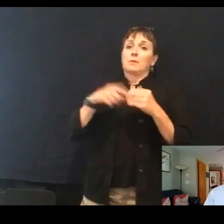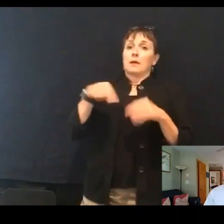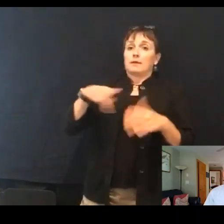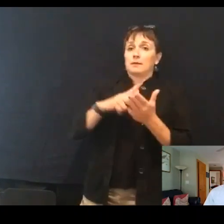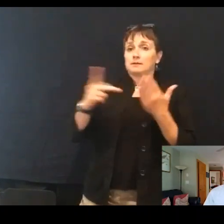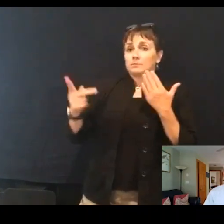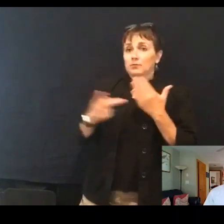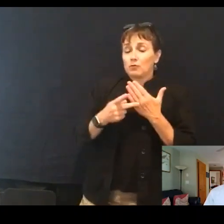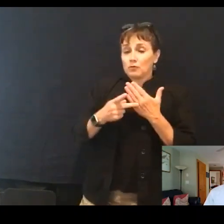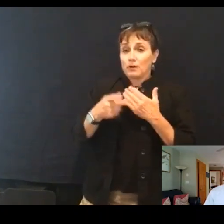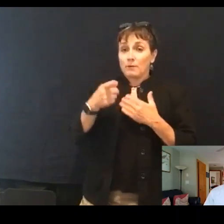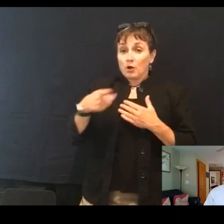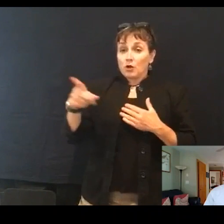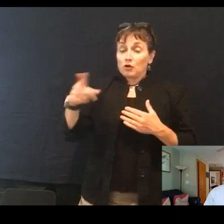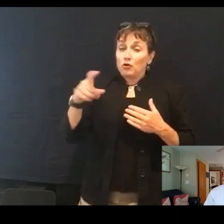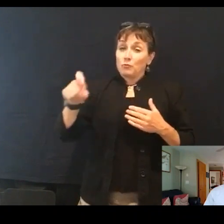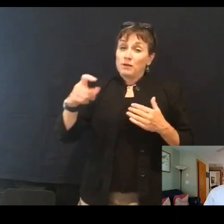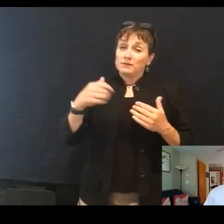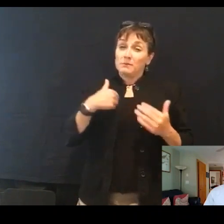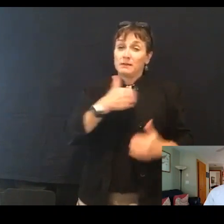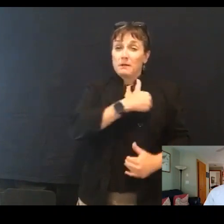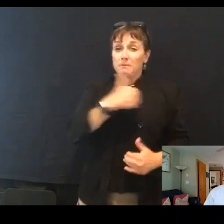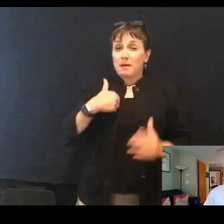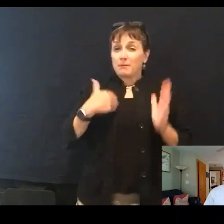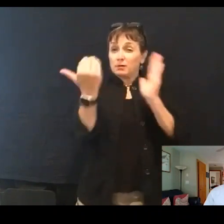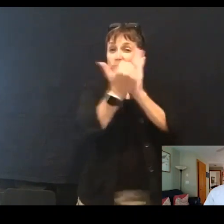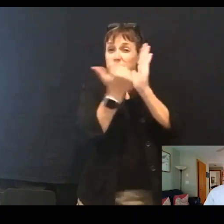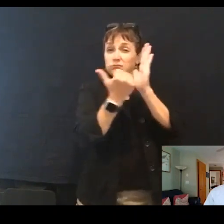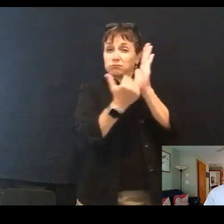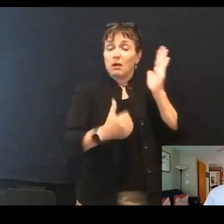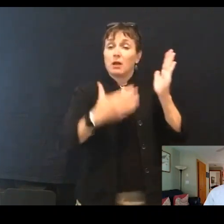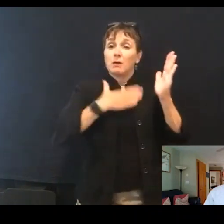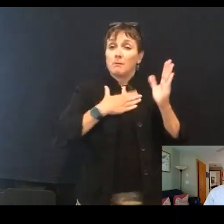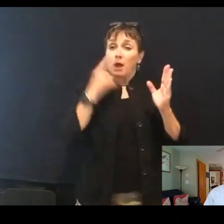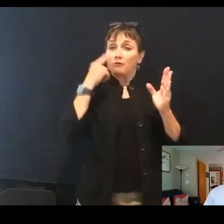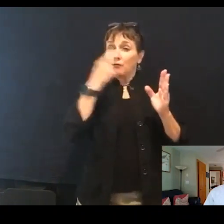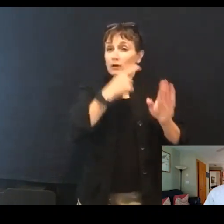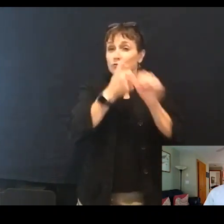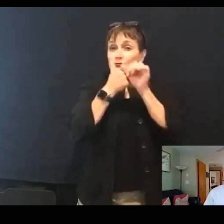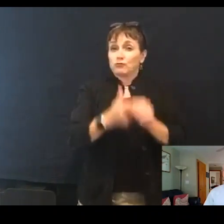you do not need to be a member of the My Retina Tracker Registry.